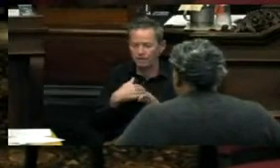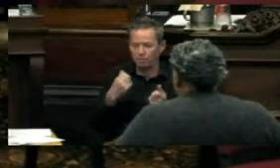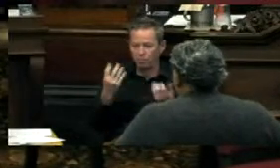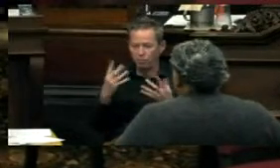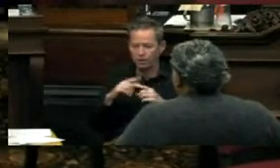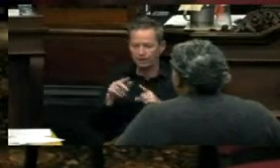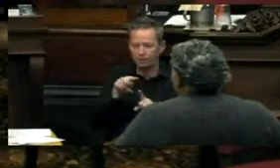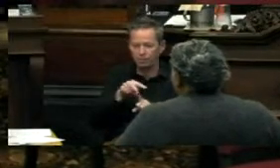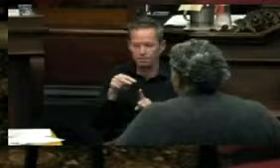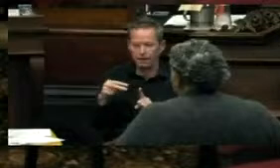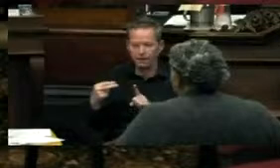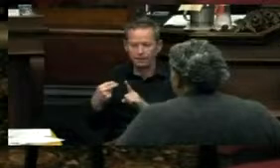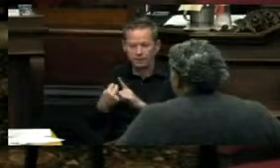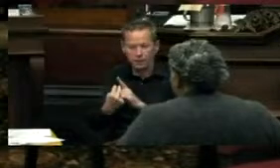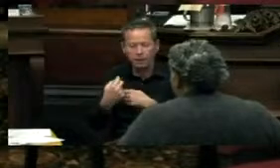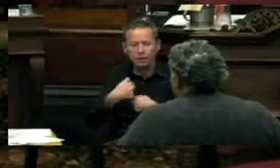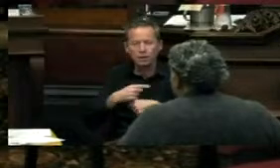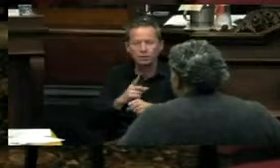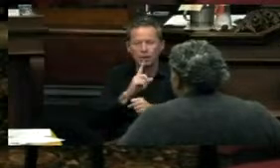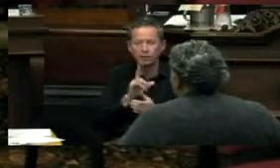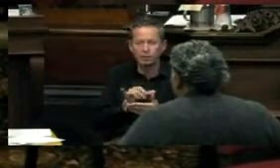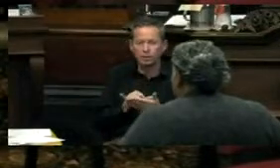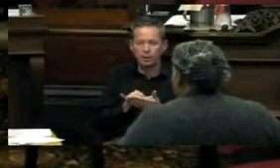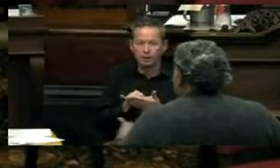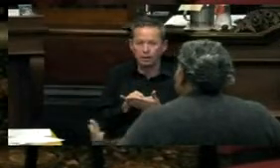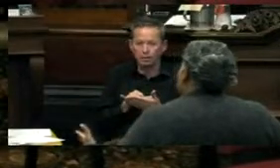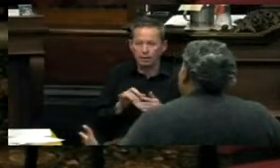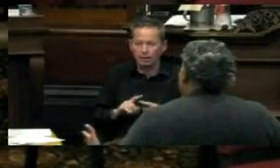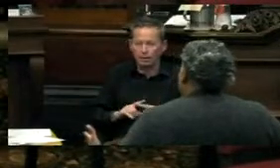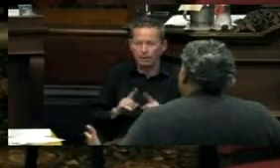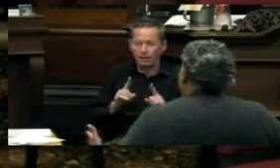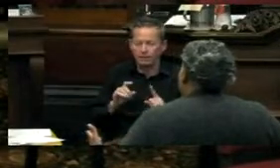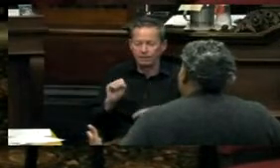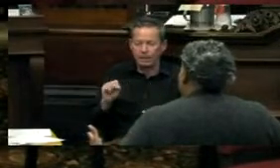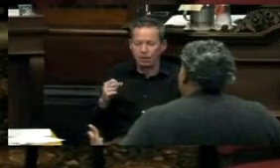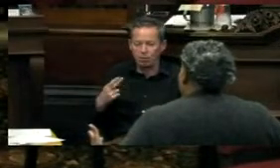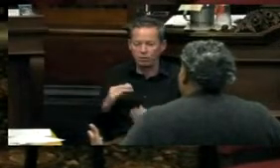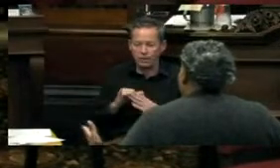yet, because the contract hasn't been approved. But that's really important for us to have